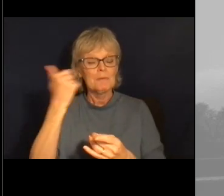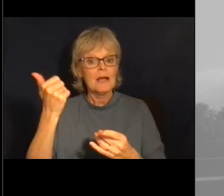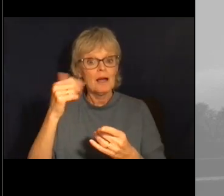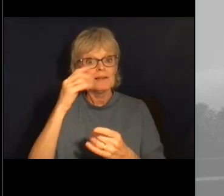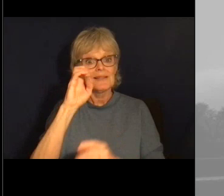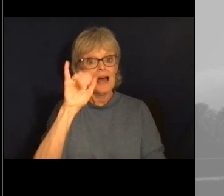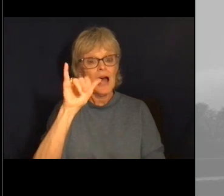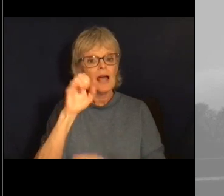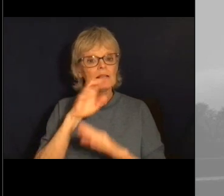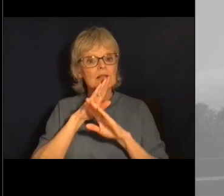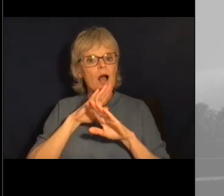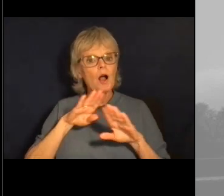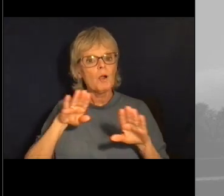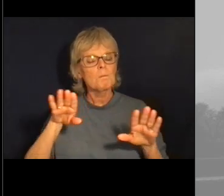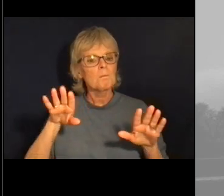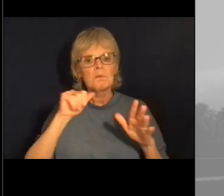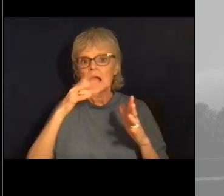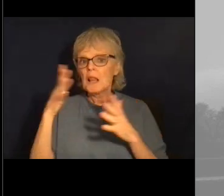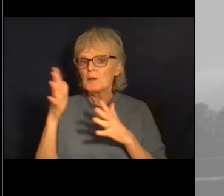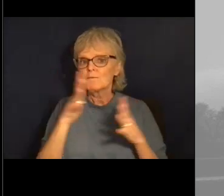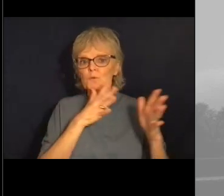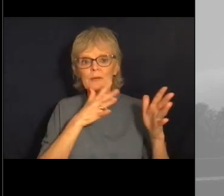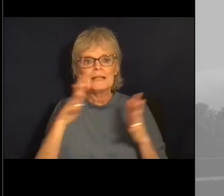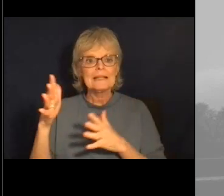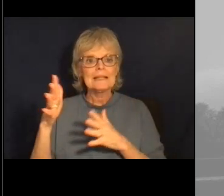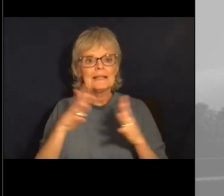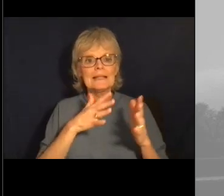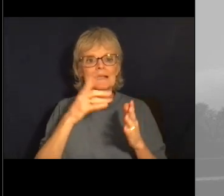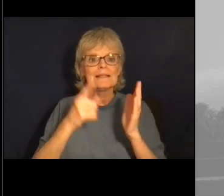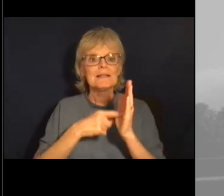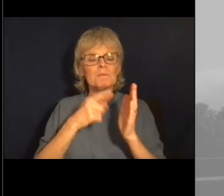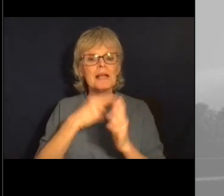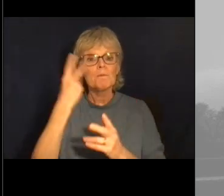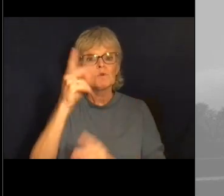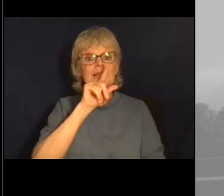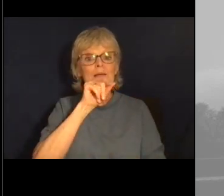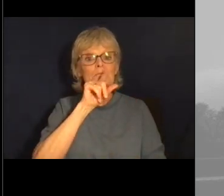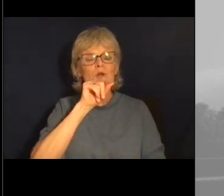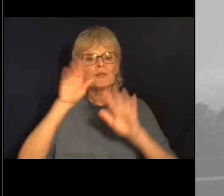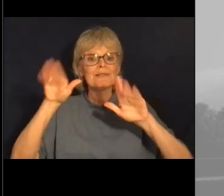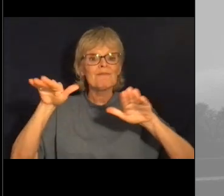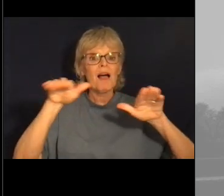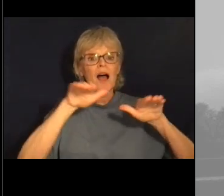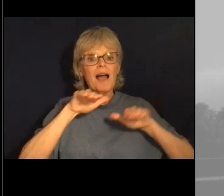There's not a lot of wind. Sometimes if you go outside, you can see birds flying around. It looks like a nice day outside.